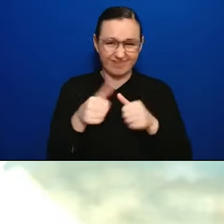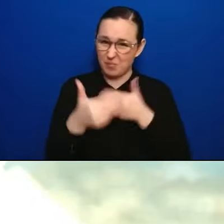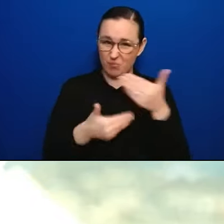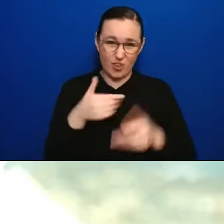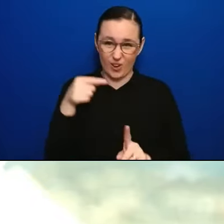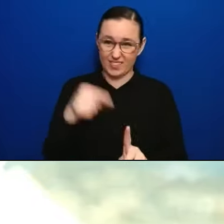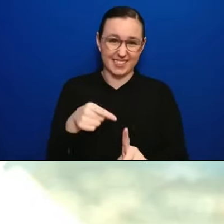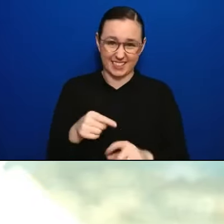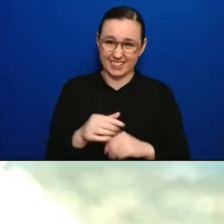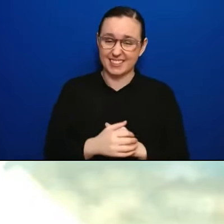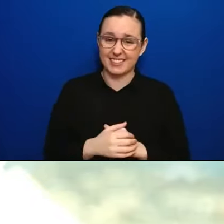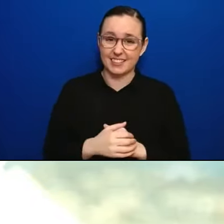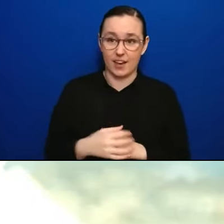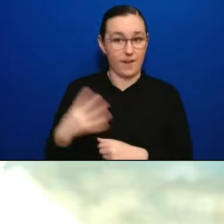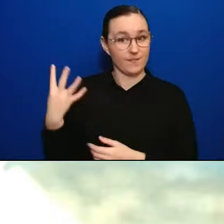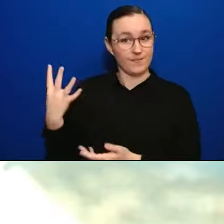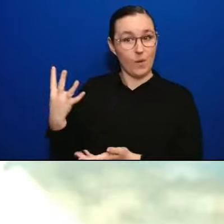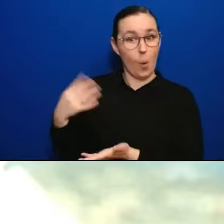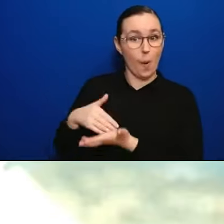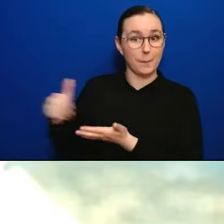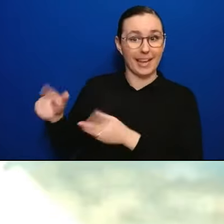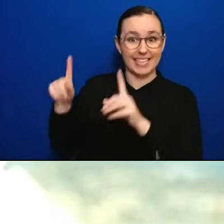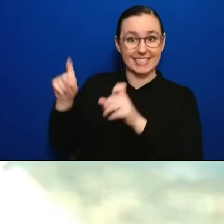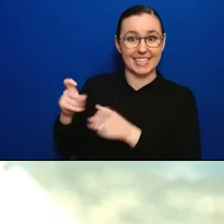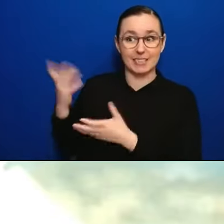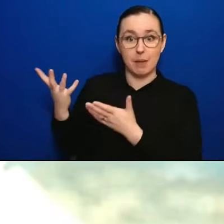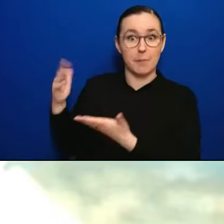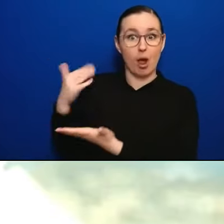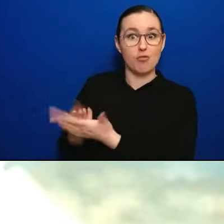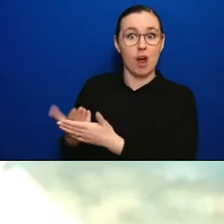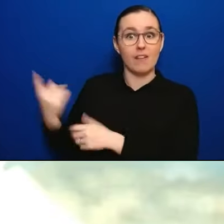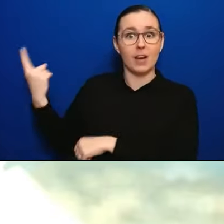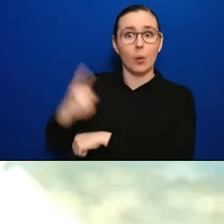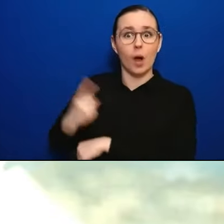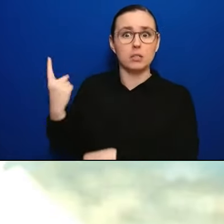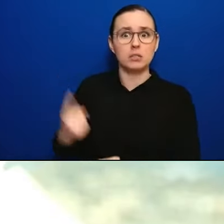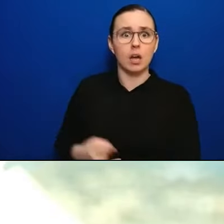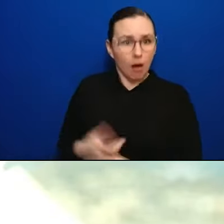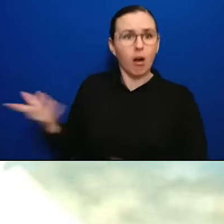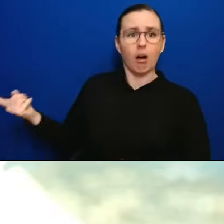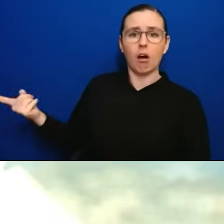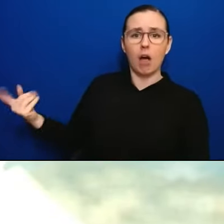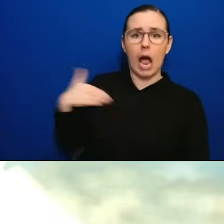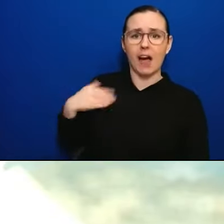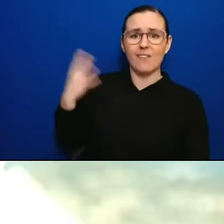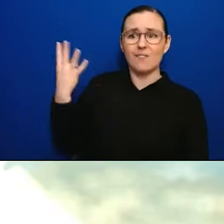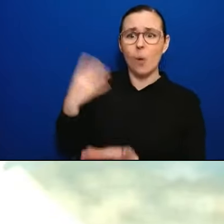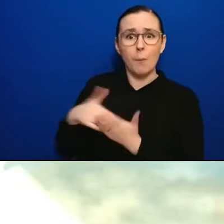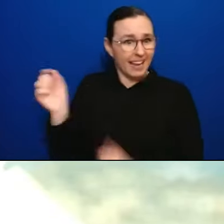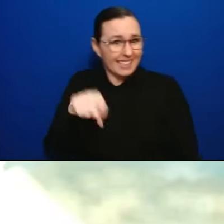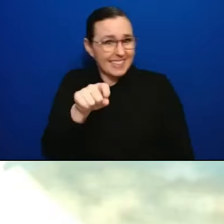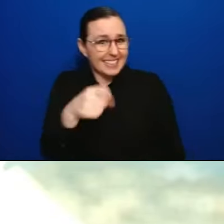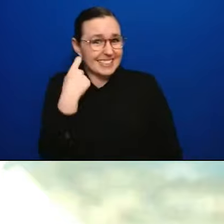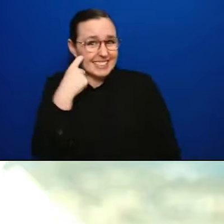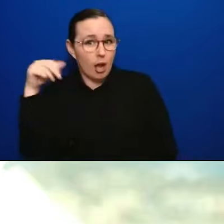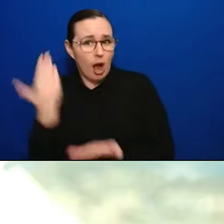are also going out in the millions and that will continue to happen so if you take at in